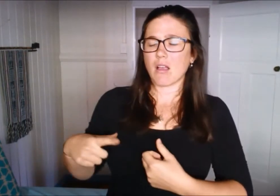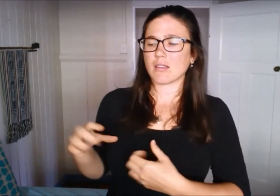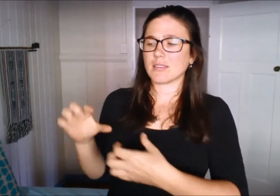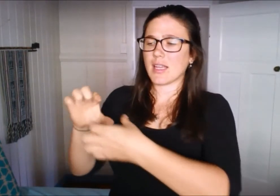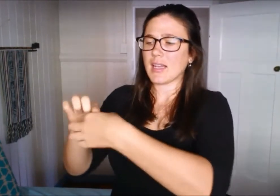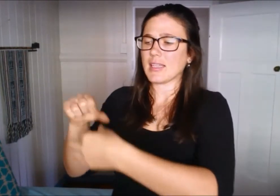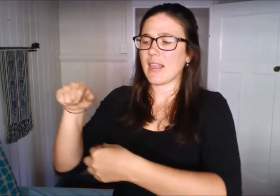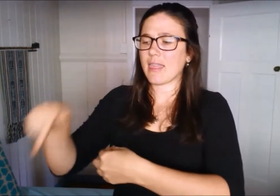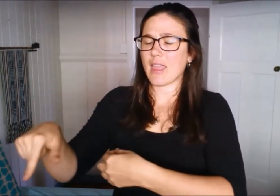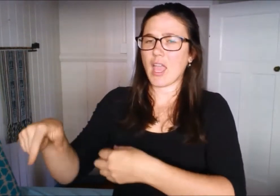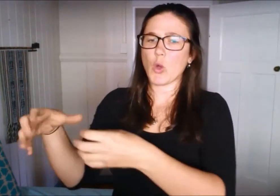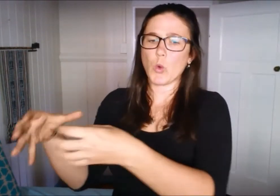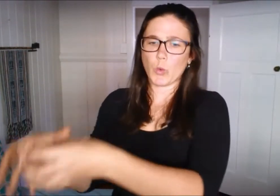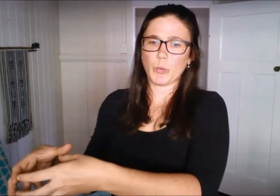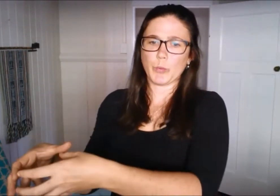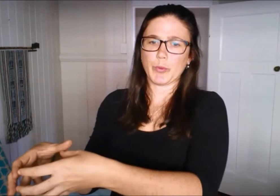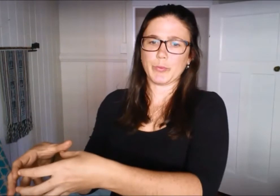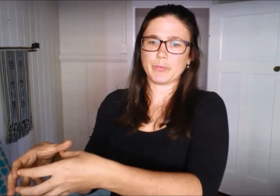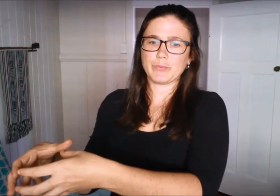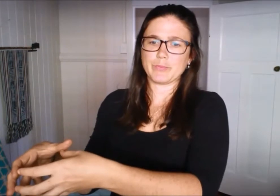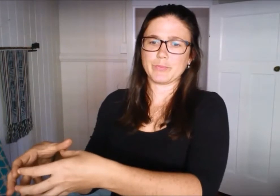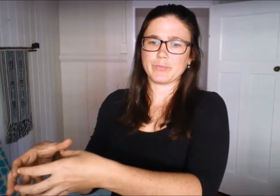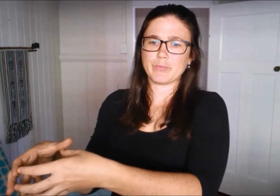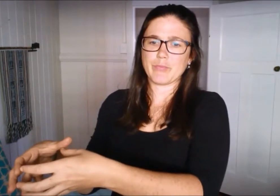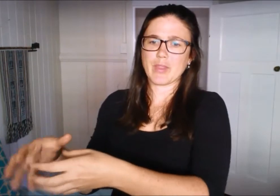because they identify with a particular group,